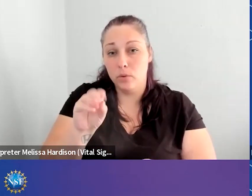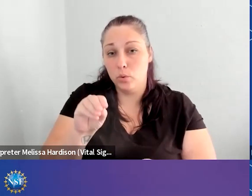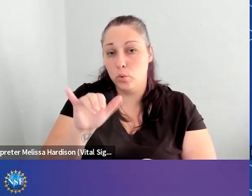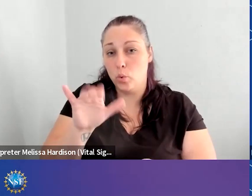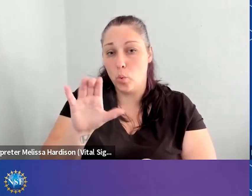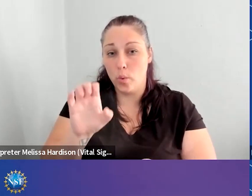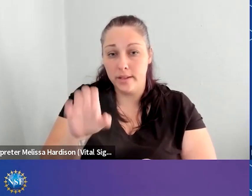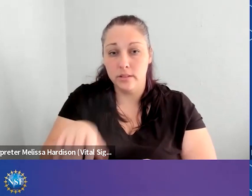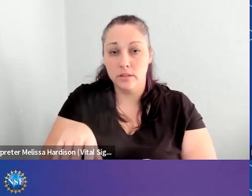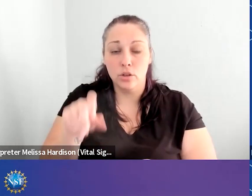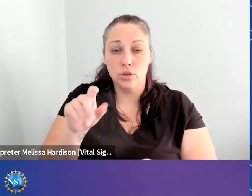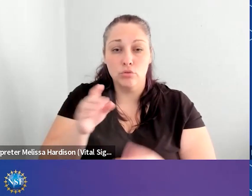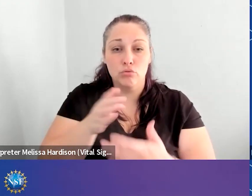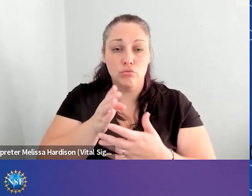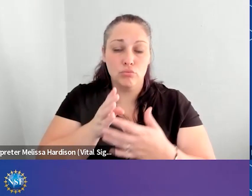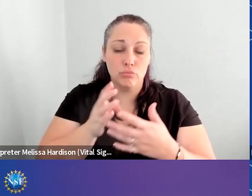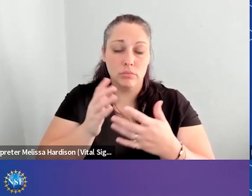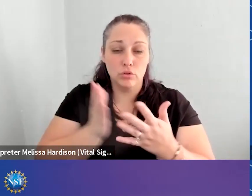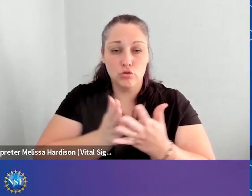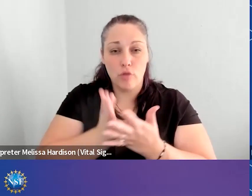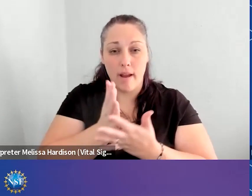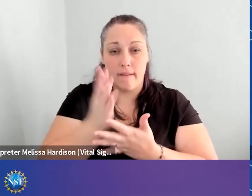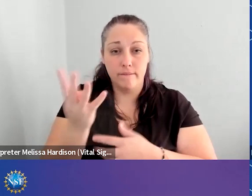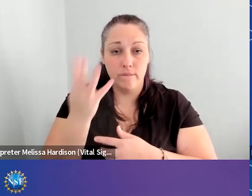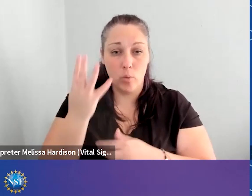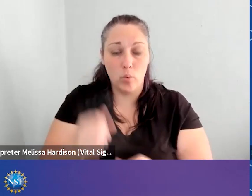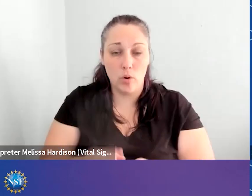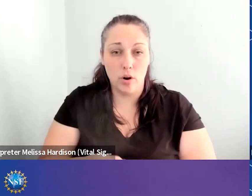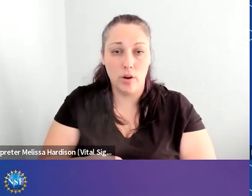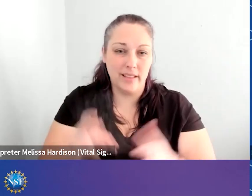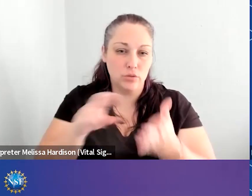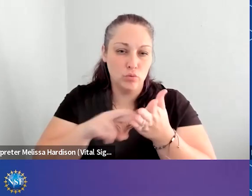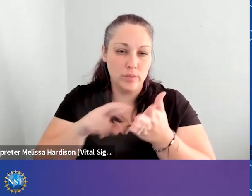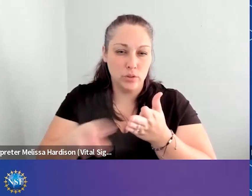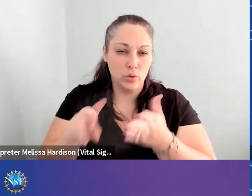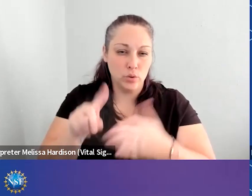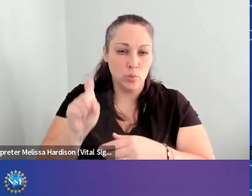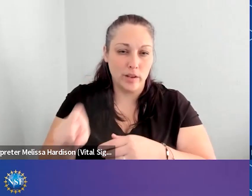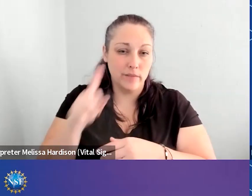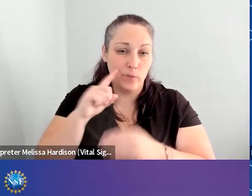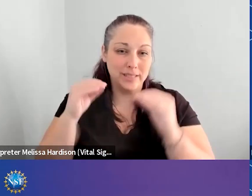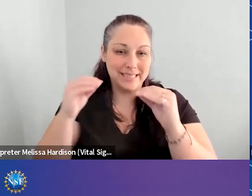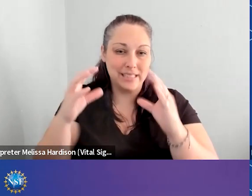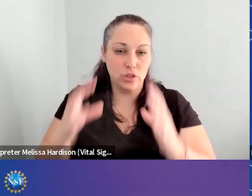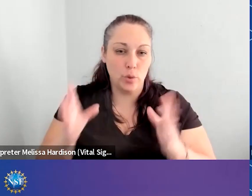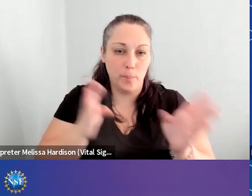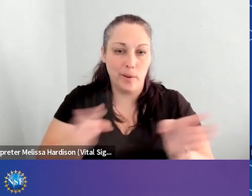That's a research question track for teacher preparation or mass --